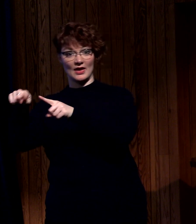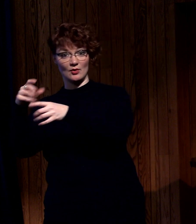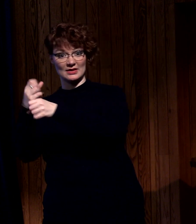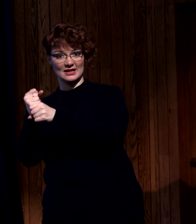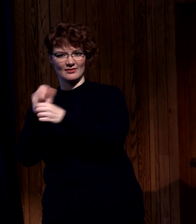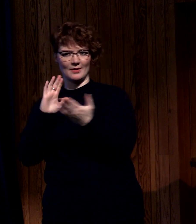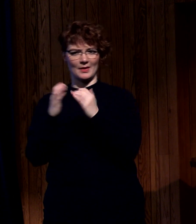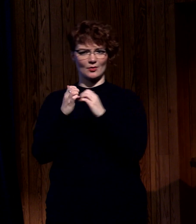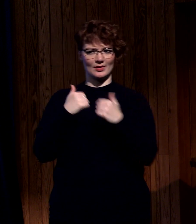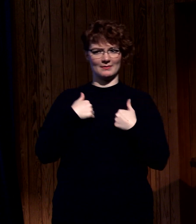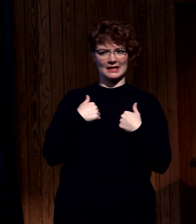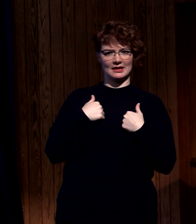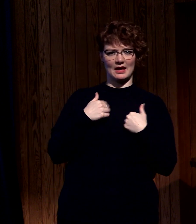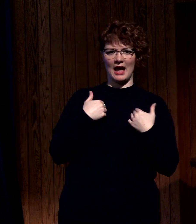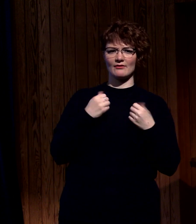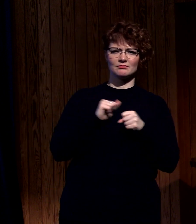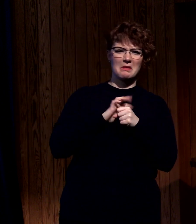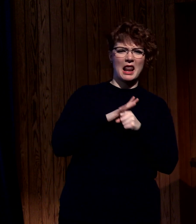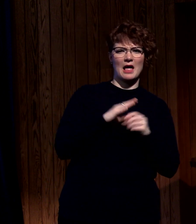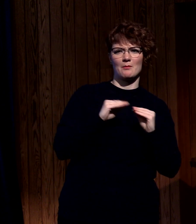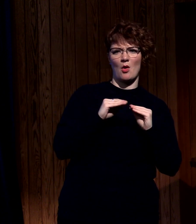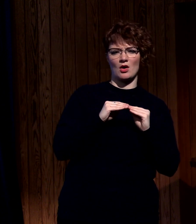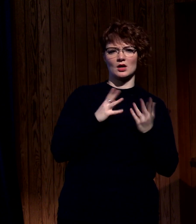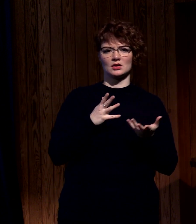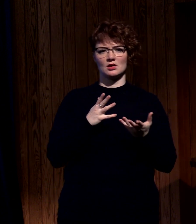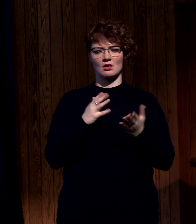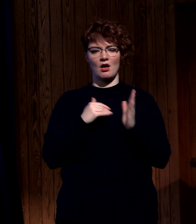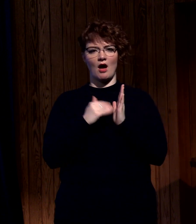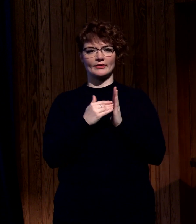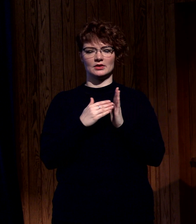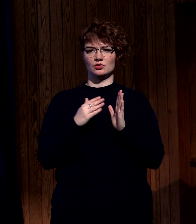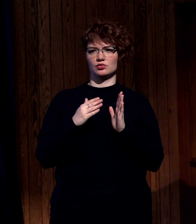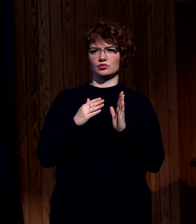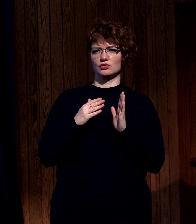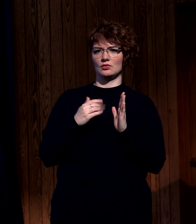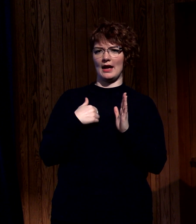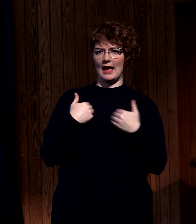parents, you're often confronted with the privileges you receive